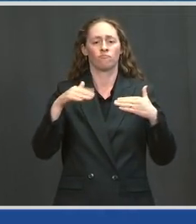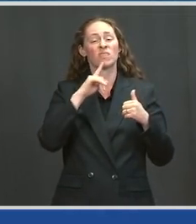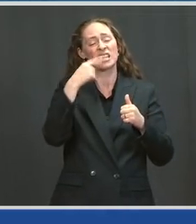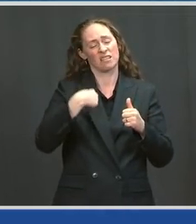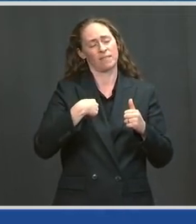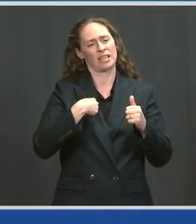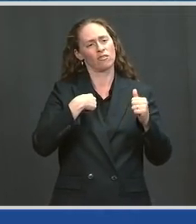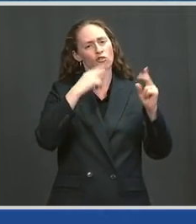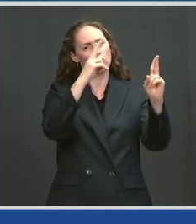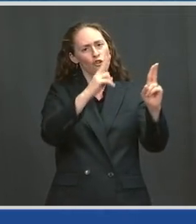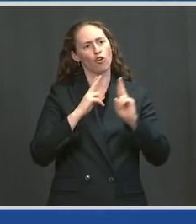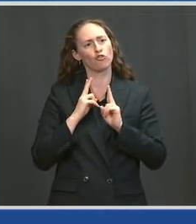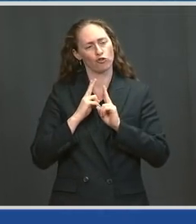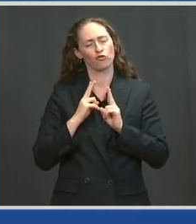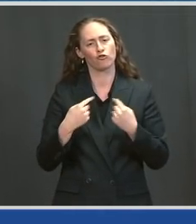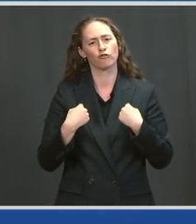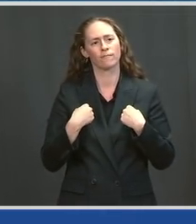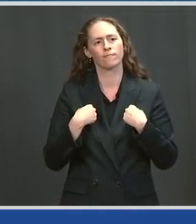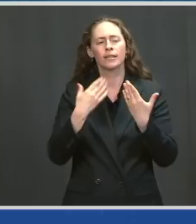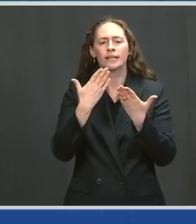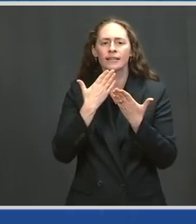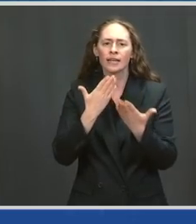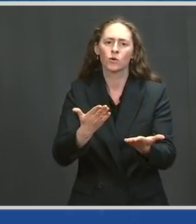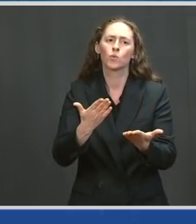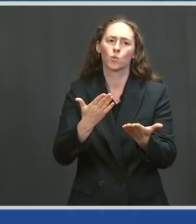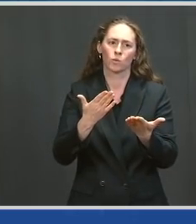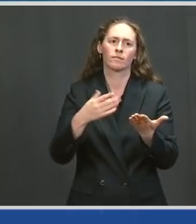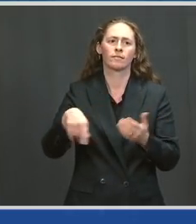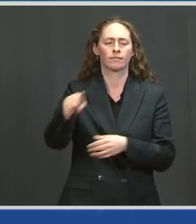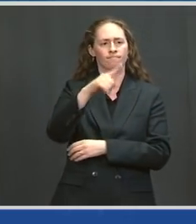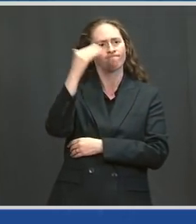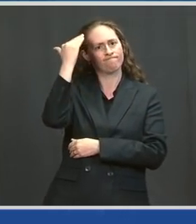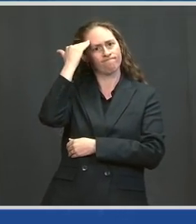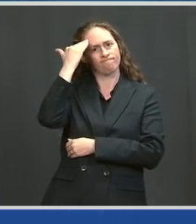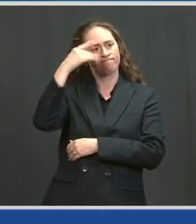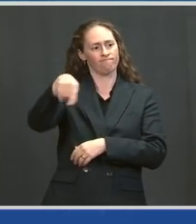You are the three known remaining survivors of a story